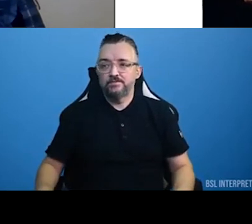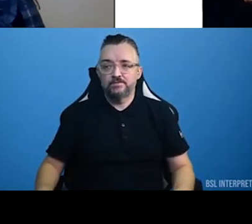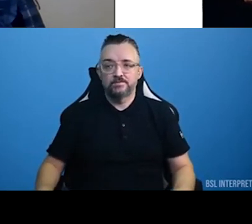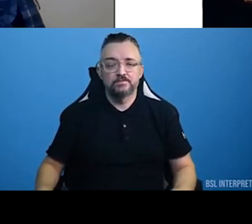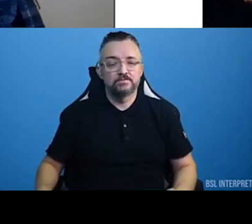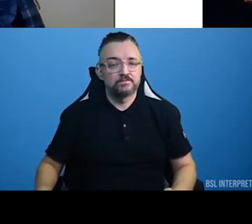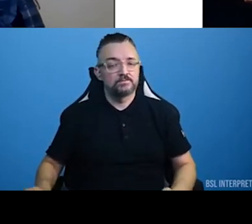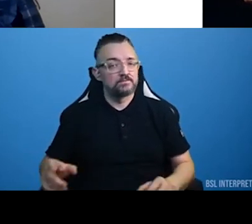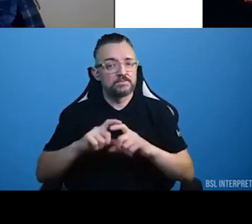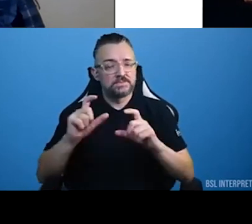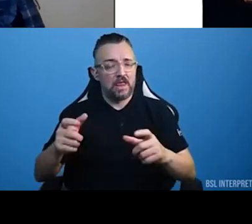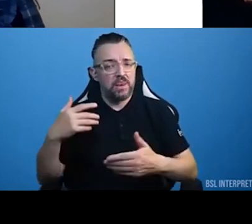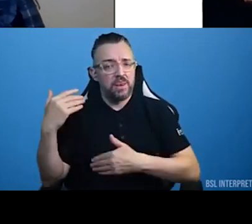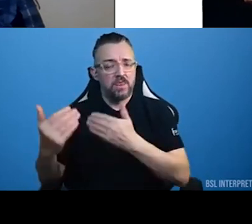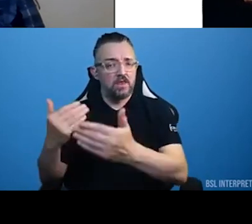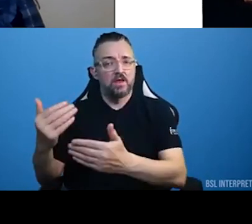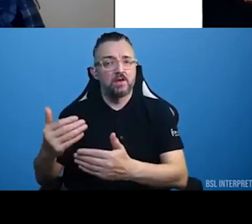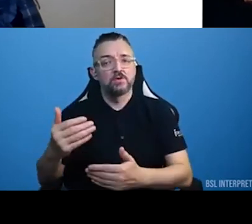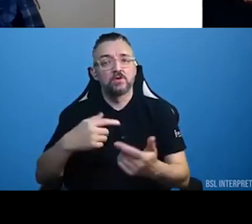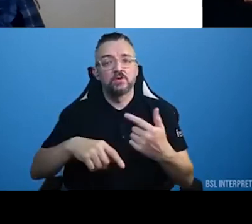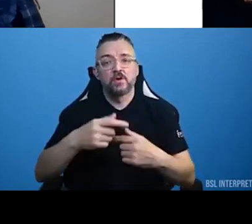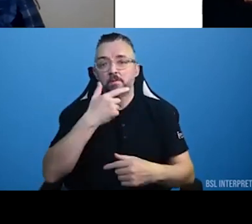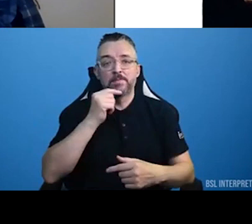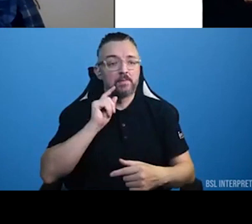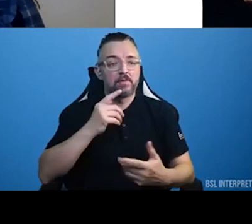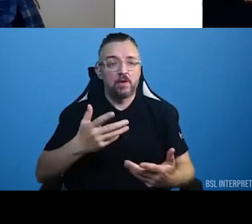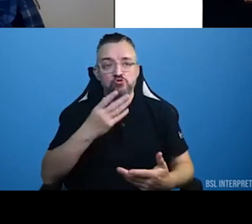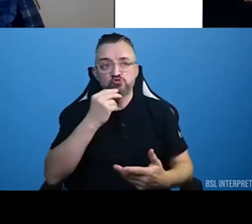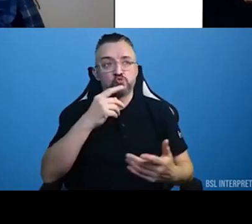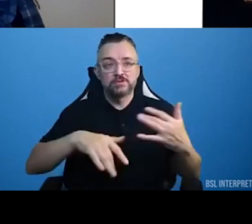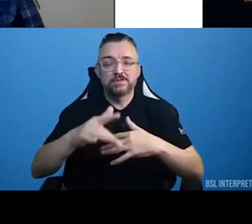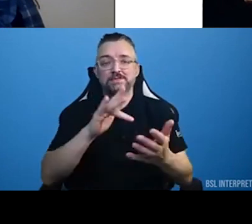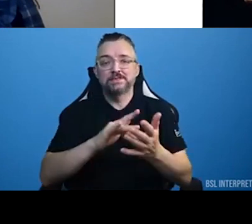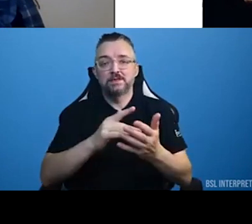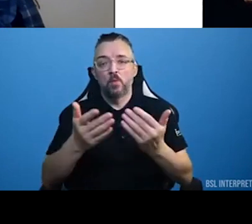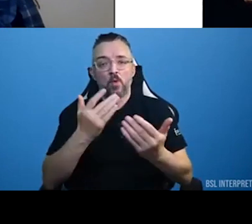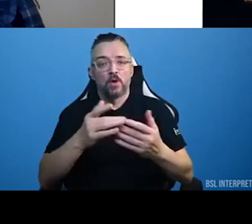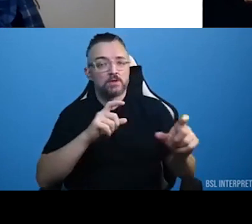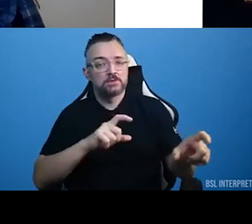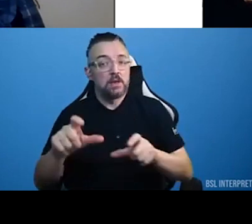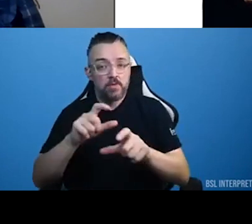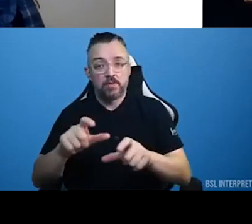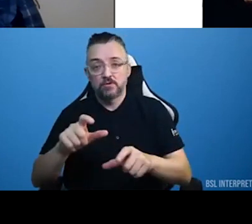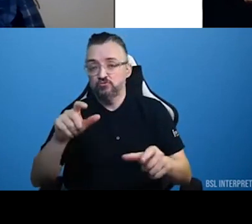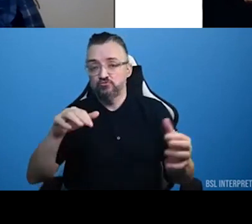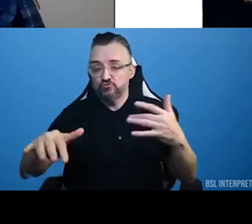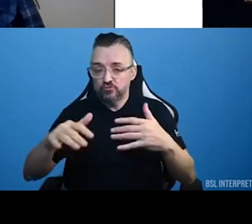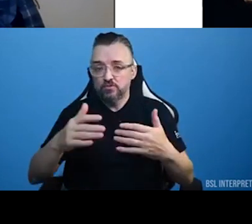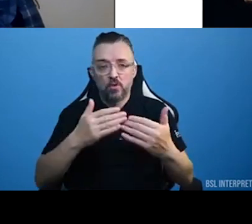And immediately, the way people use the city in a much more sustainable way is there, and it's open, and it's a much safer way